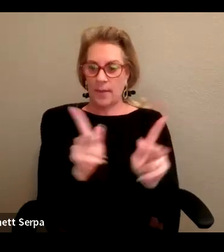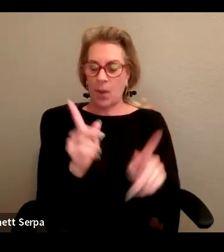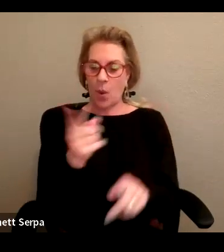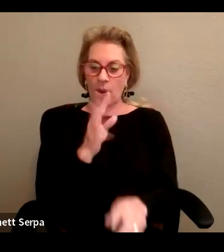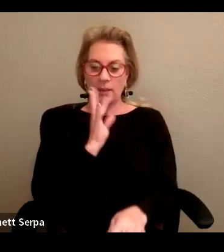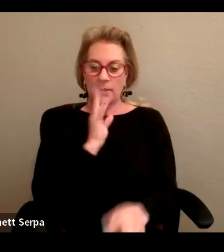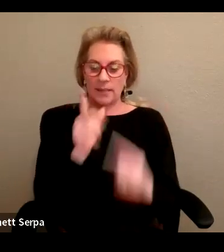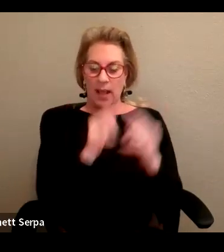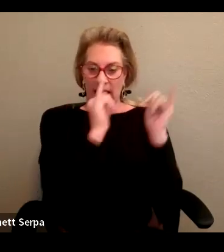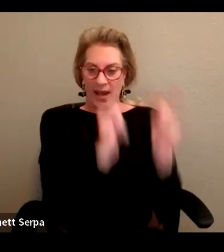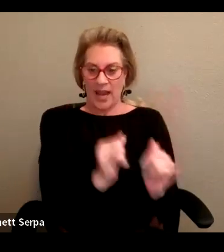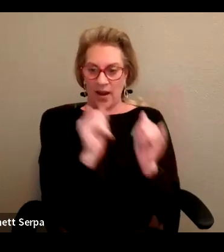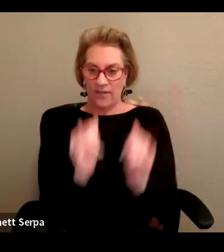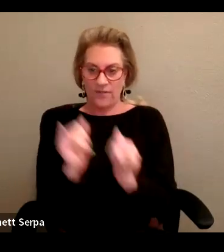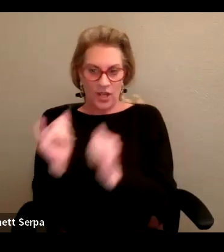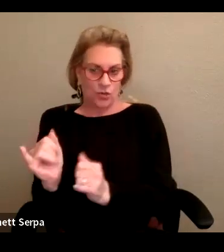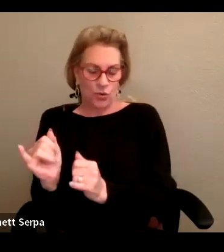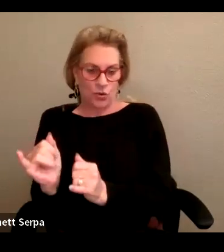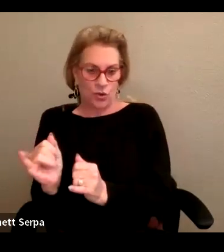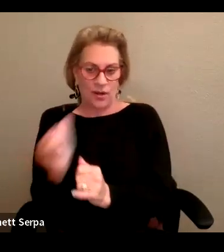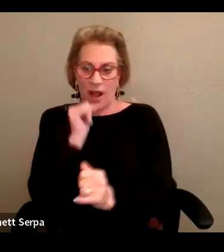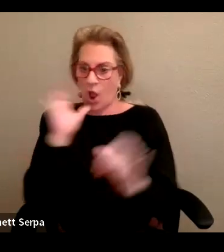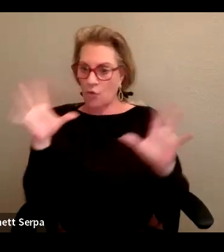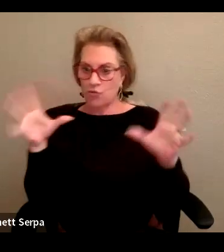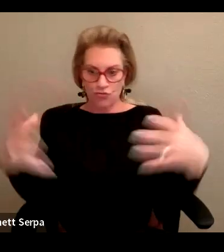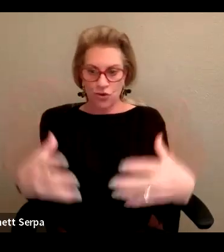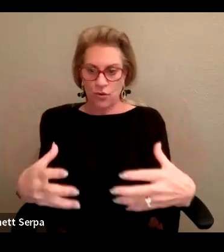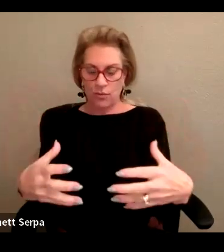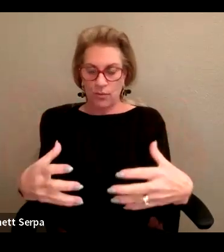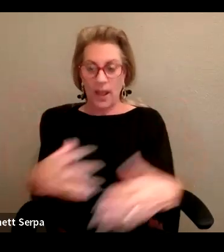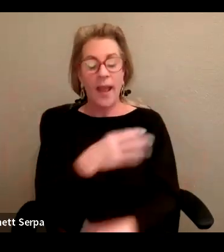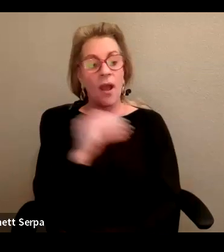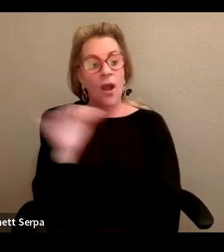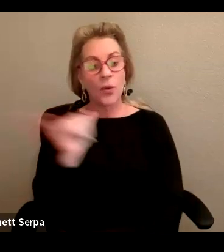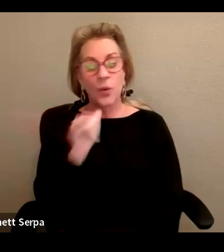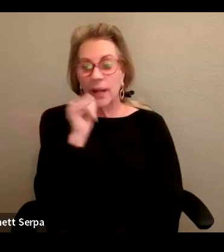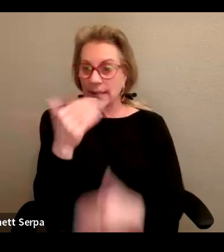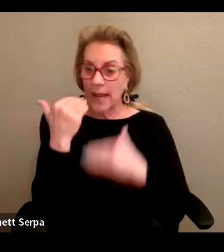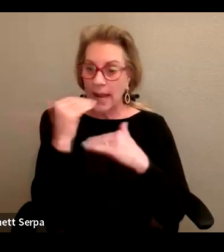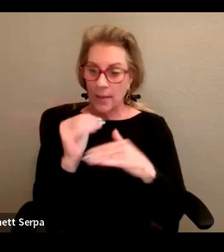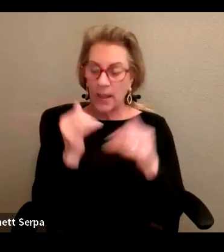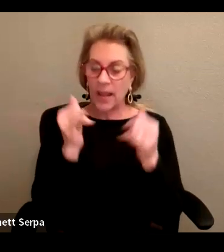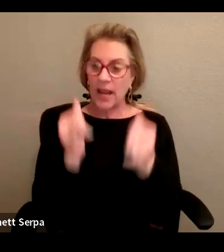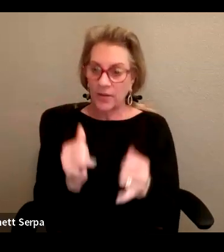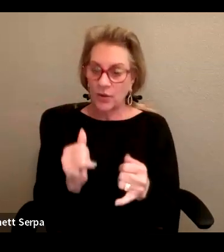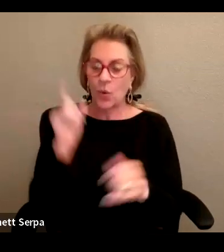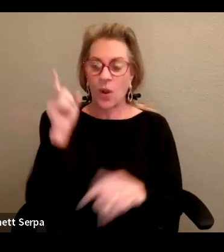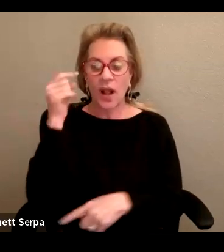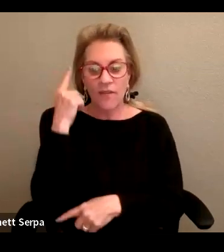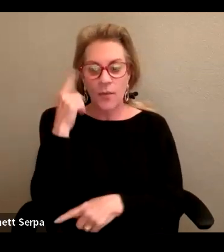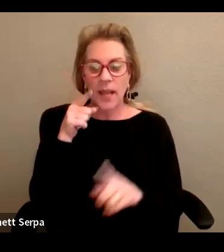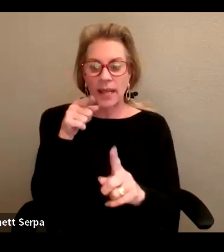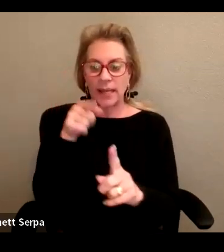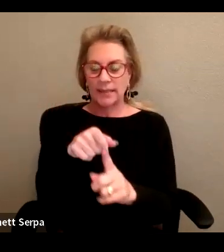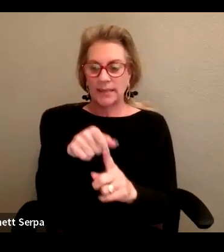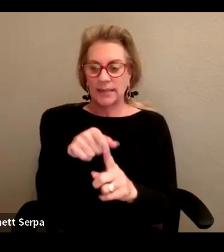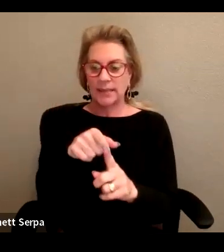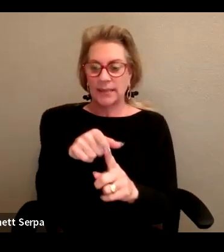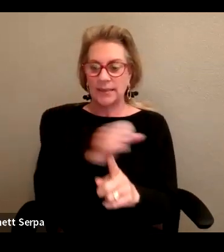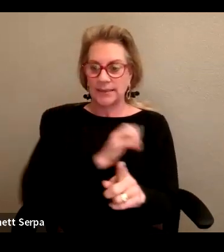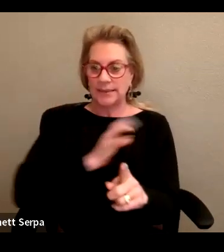individuals and does not on his face limit the individual government employee or individual who